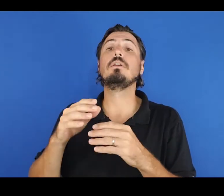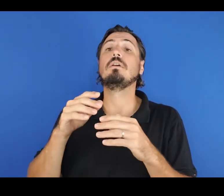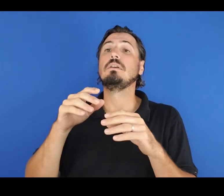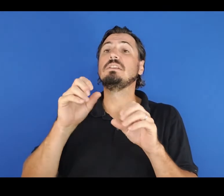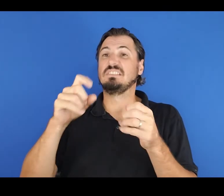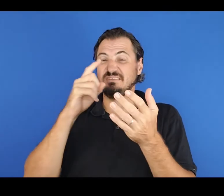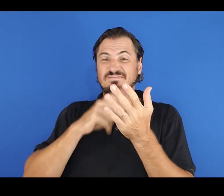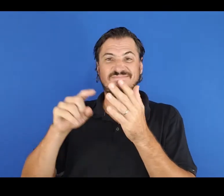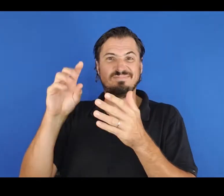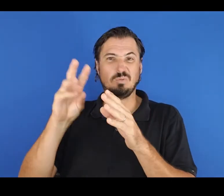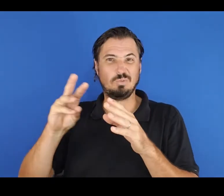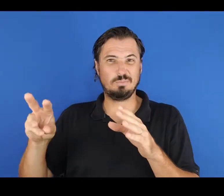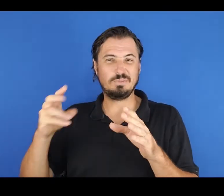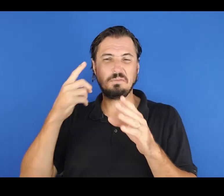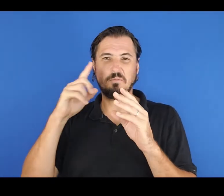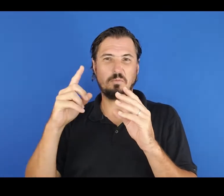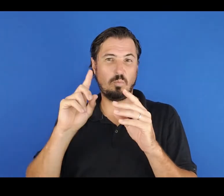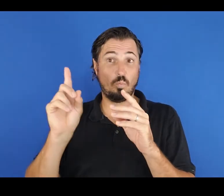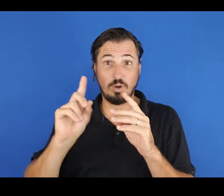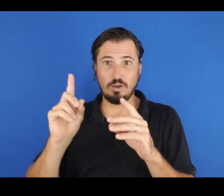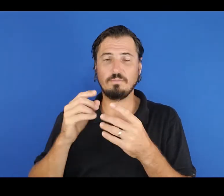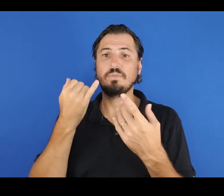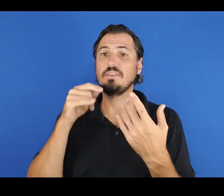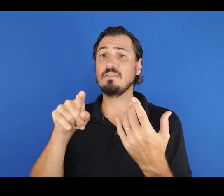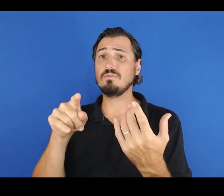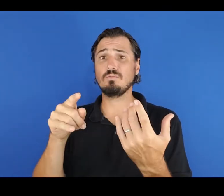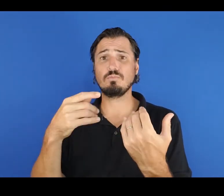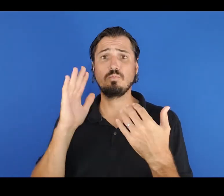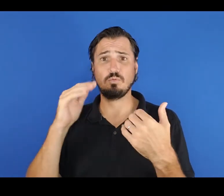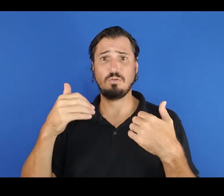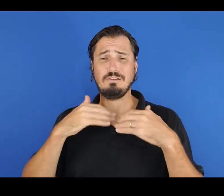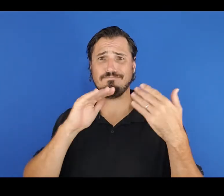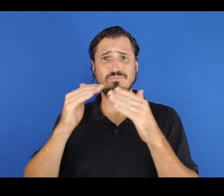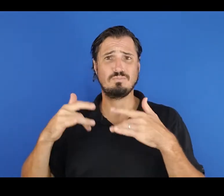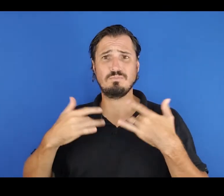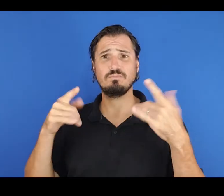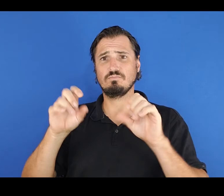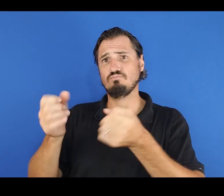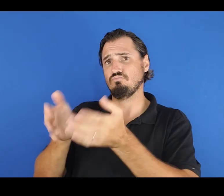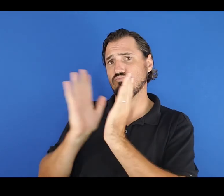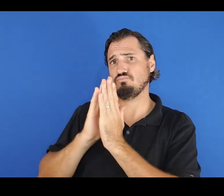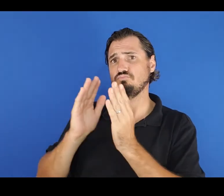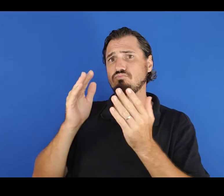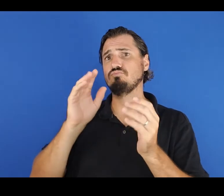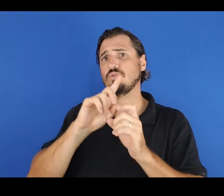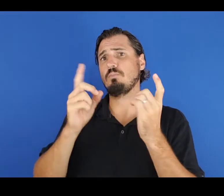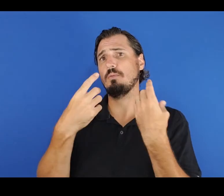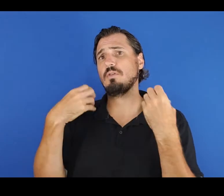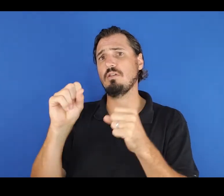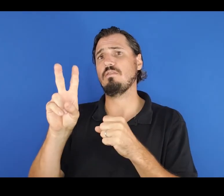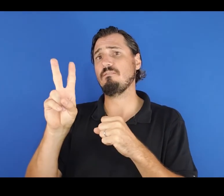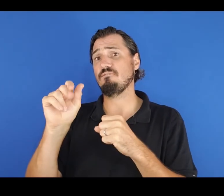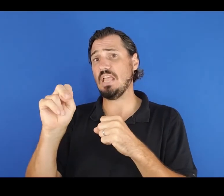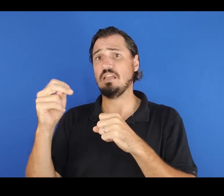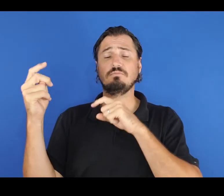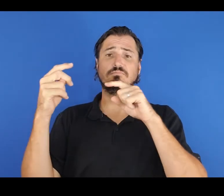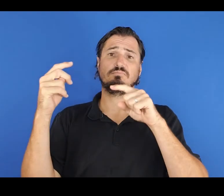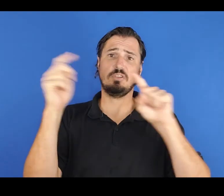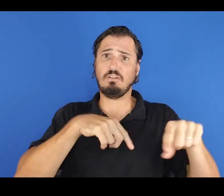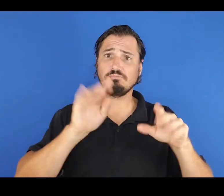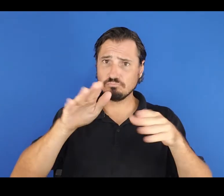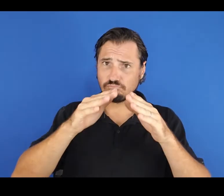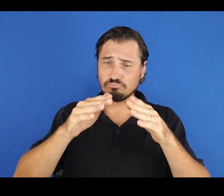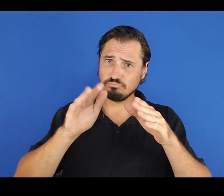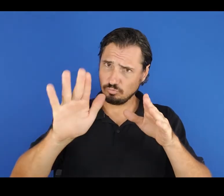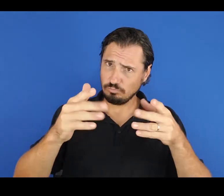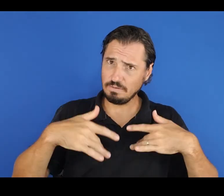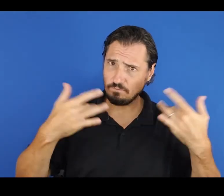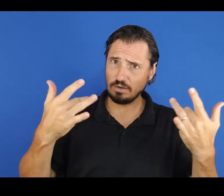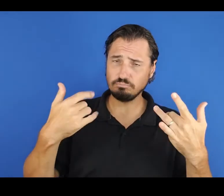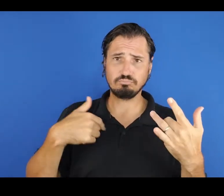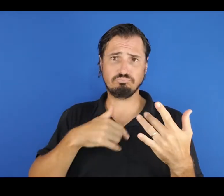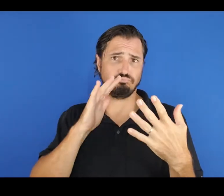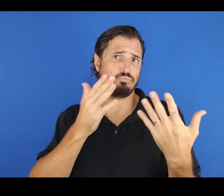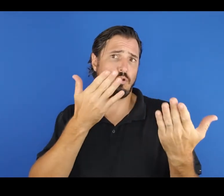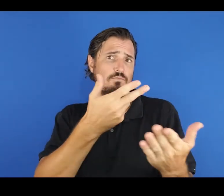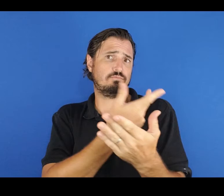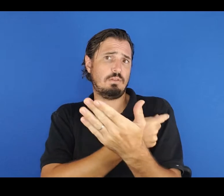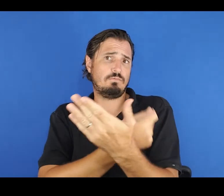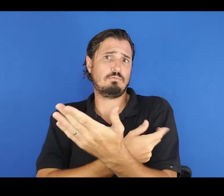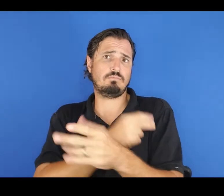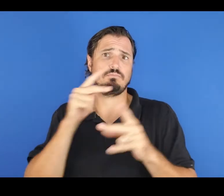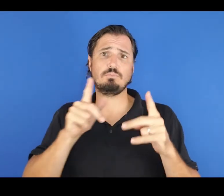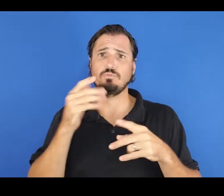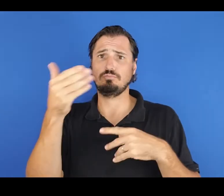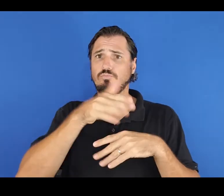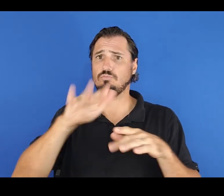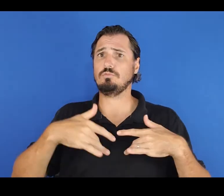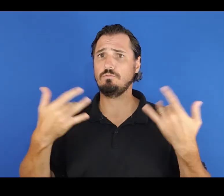If you’re hosting a community event, you can request the Department of Health’s van to offer vaccines to adults at your event. Please visit Kauai.gov/vaccine for more details.